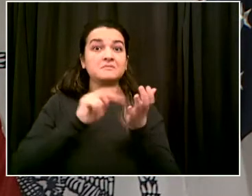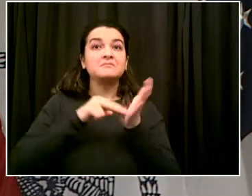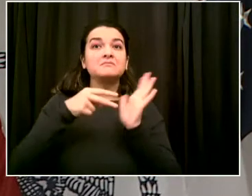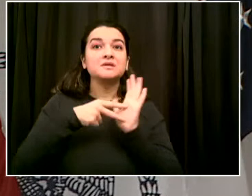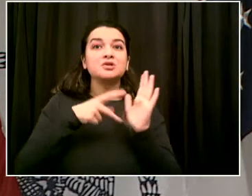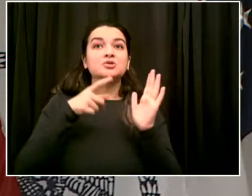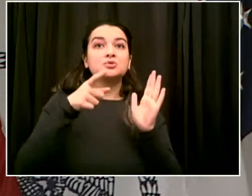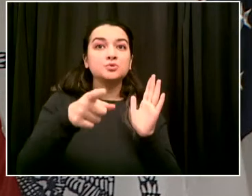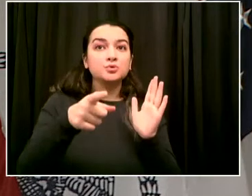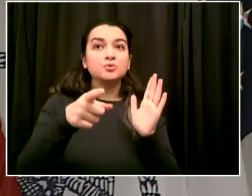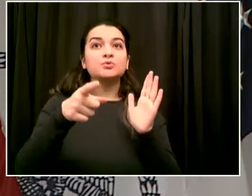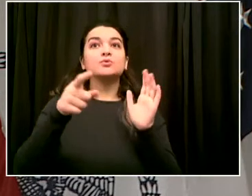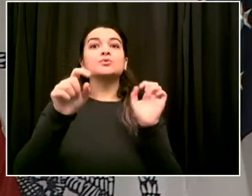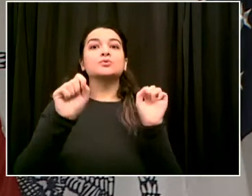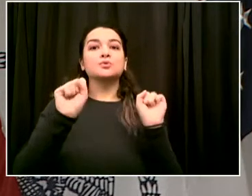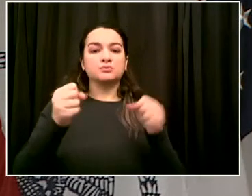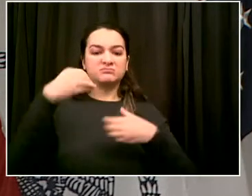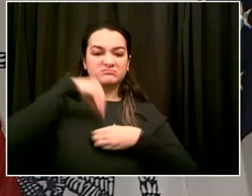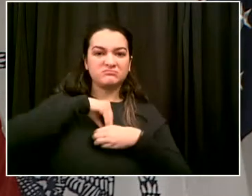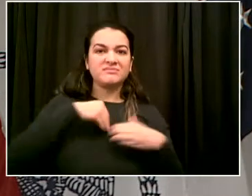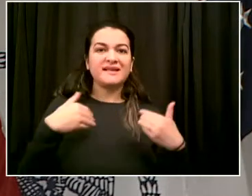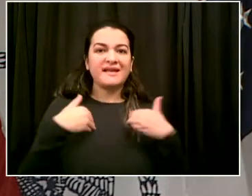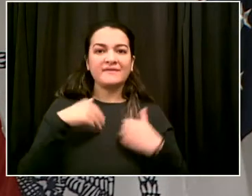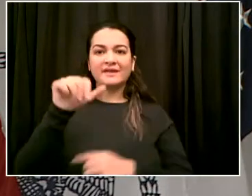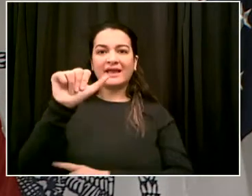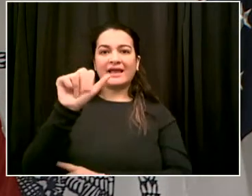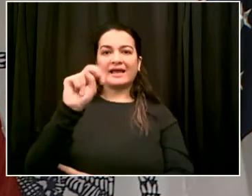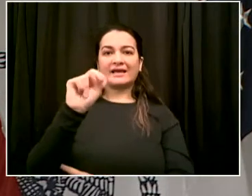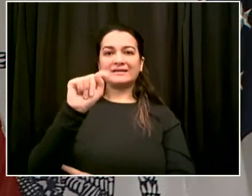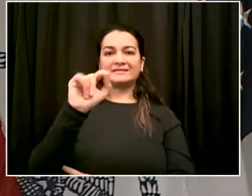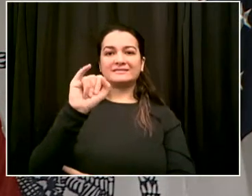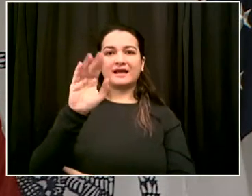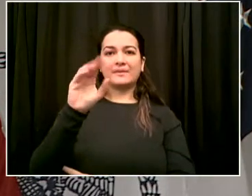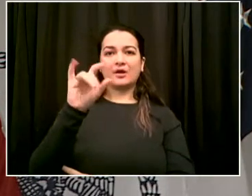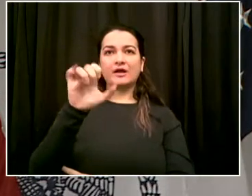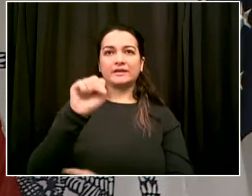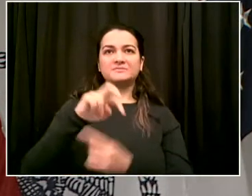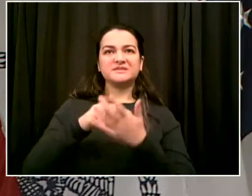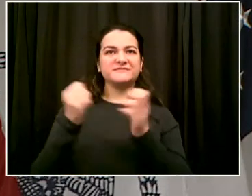GET IIUNMMITITY FOROREREV.